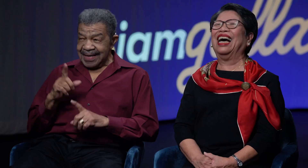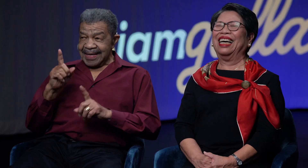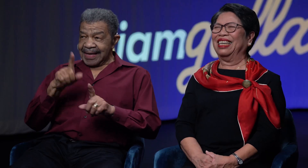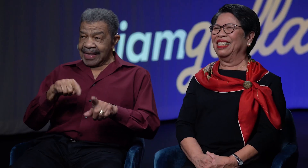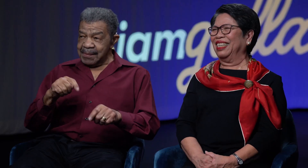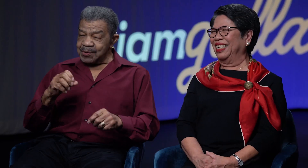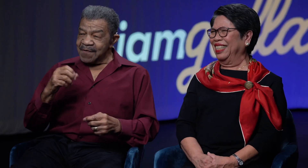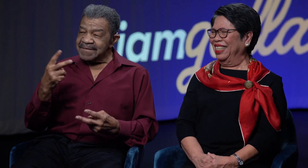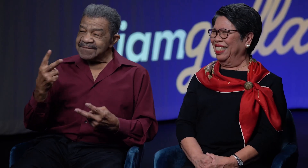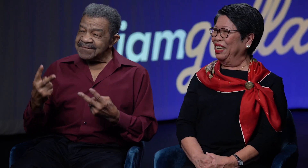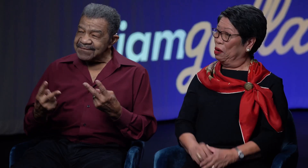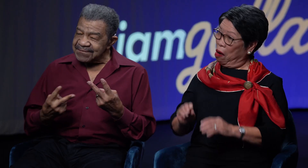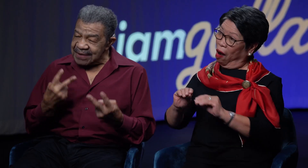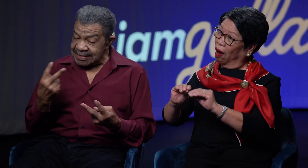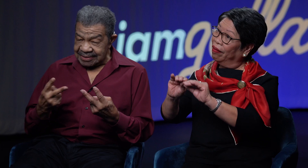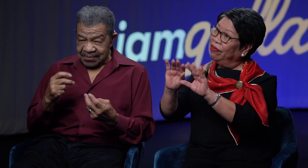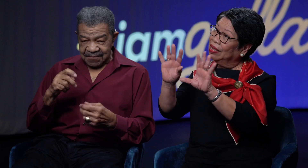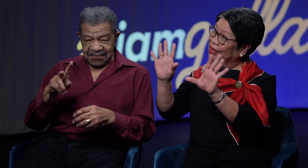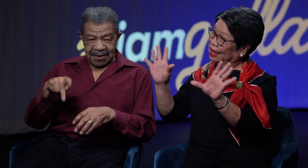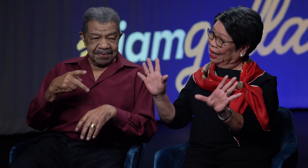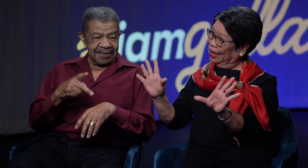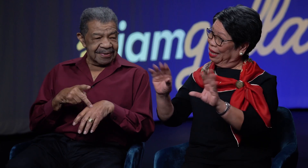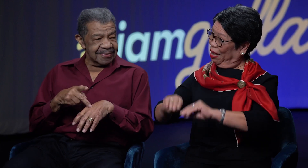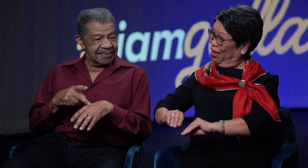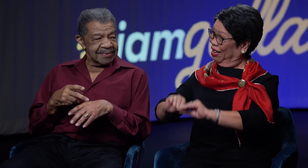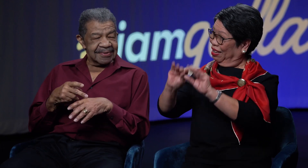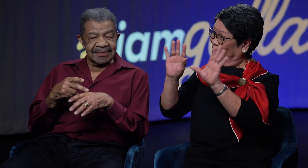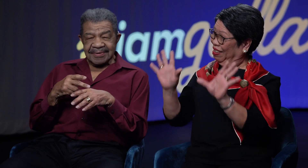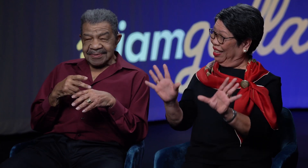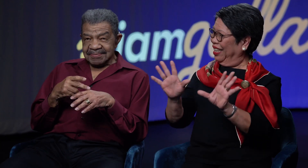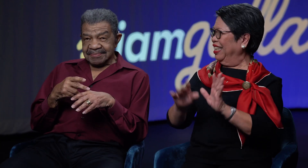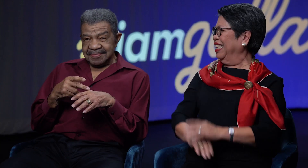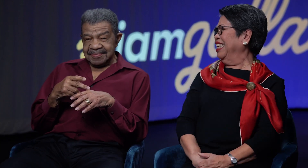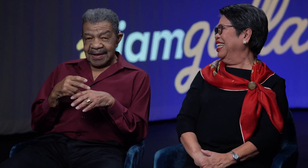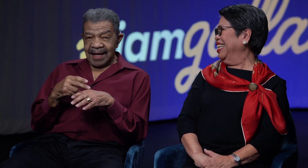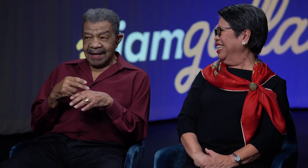I came to visit the Philippines… Obviously, clearly!